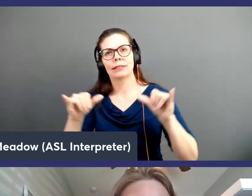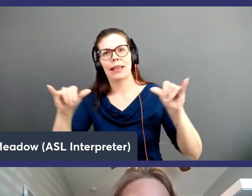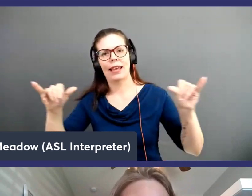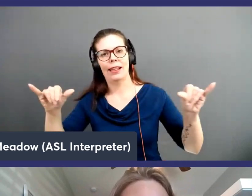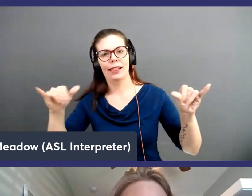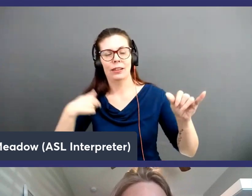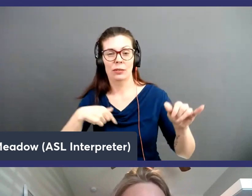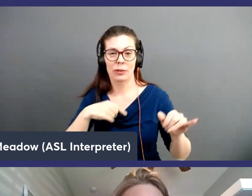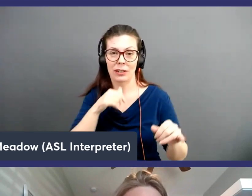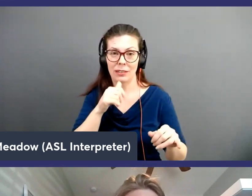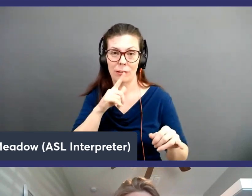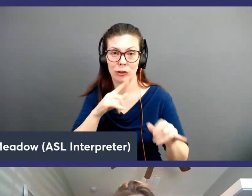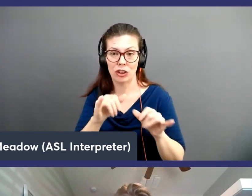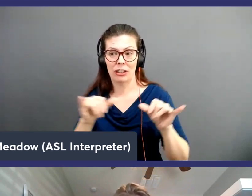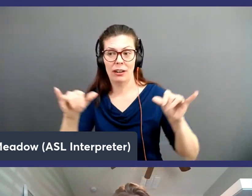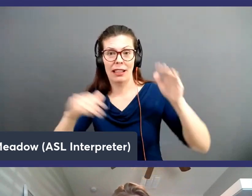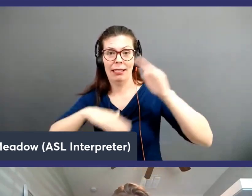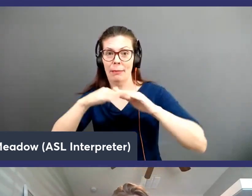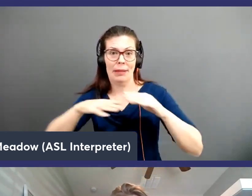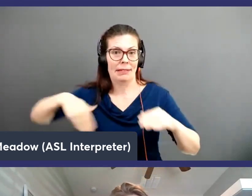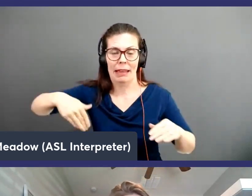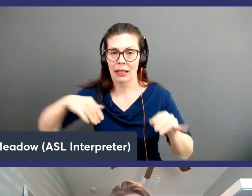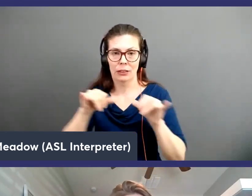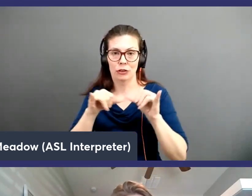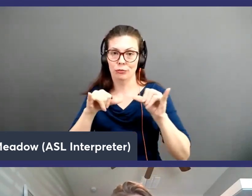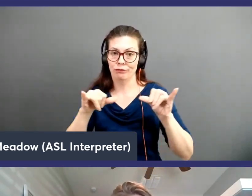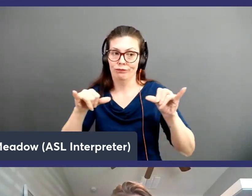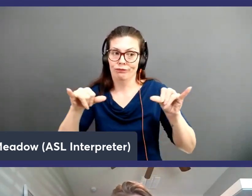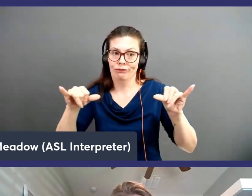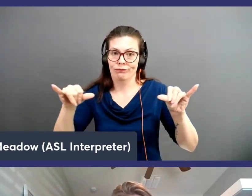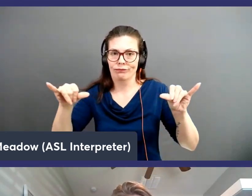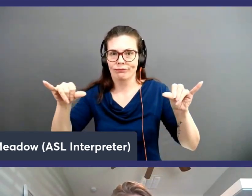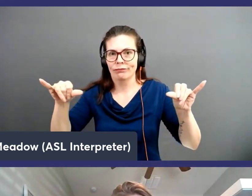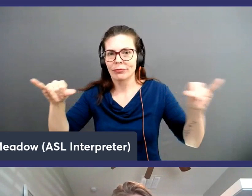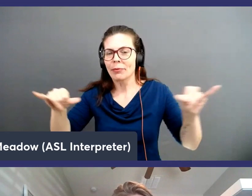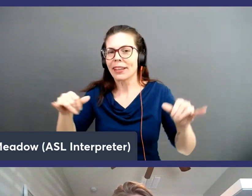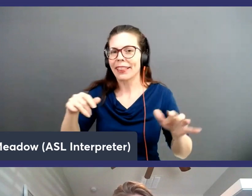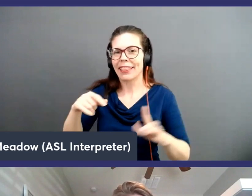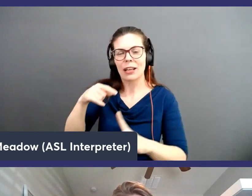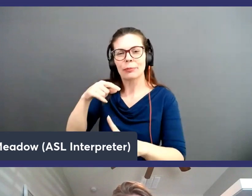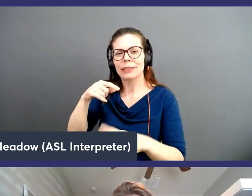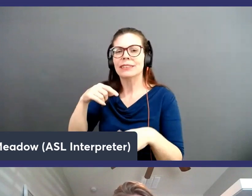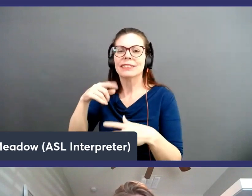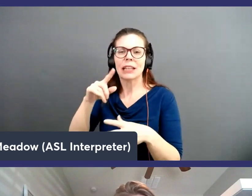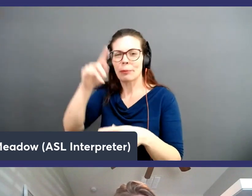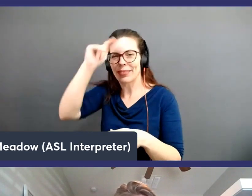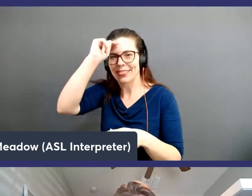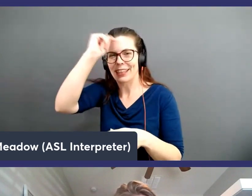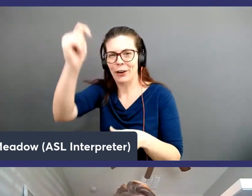exactly what scale it stops working on. They're the kind of fun, intermediate theories that people work on.